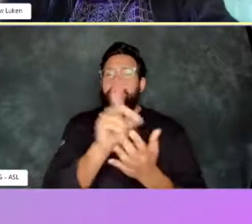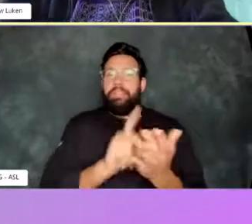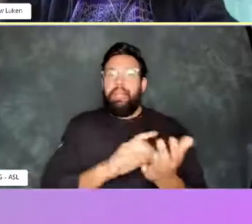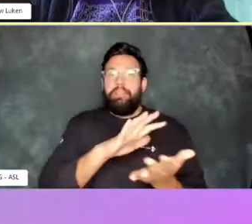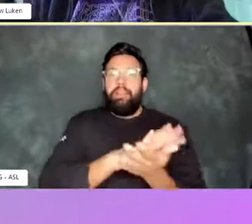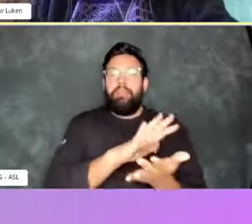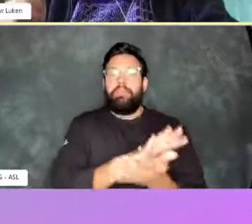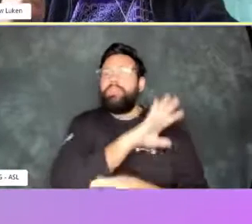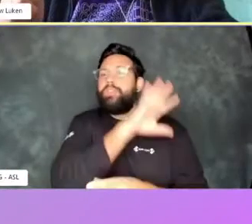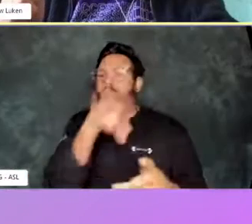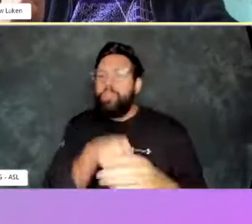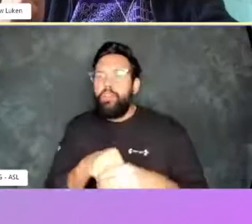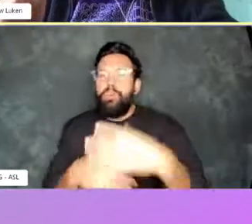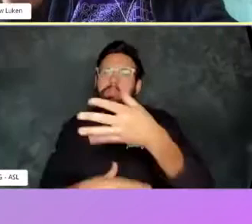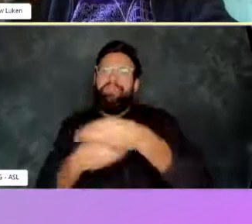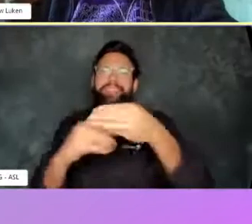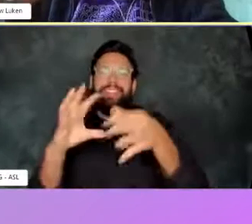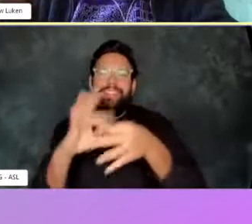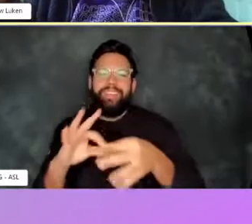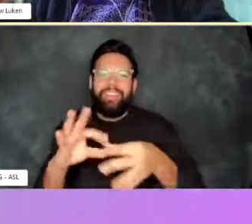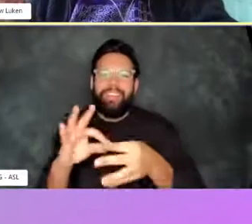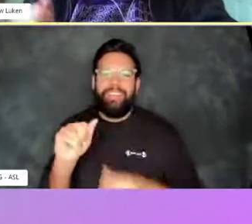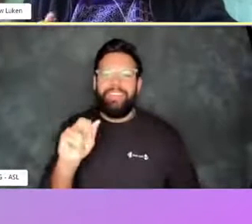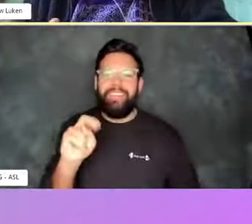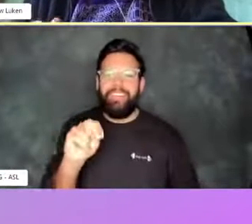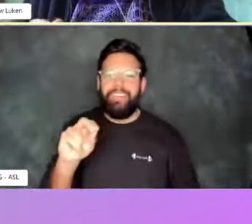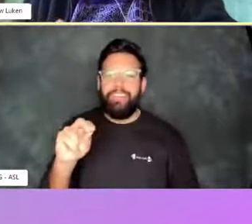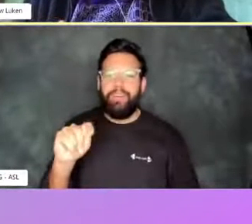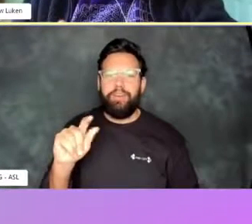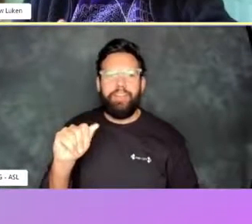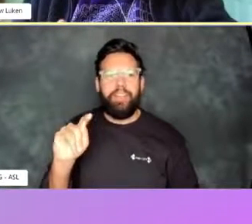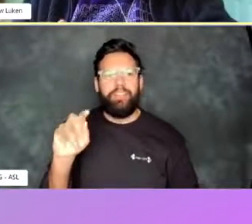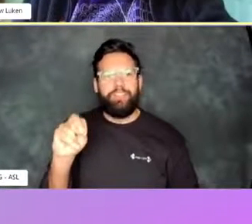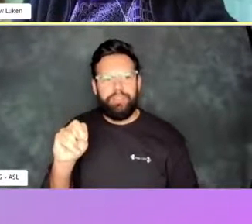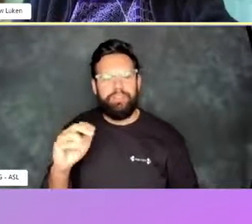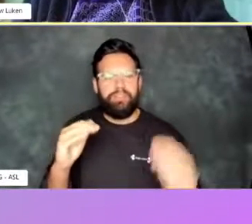Those with the design systems, make sure that your documentation includes accessibility and annotation.